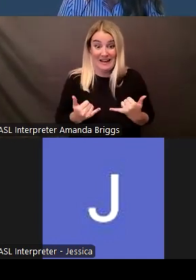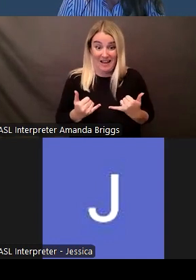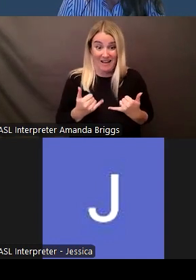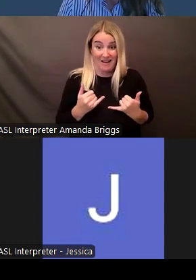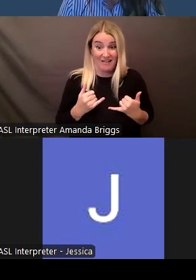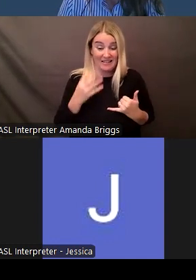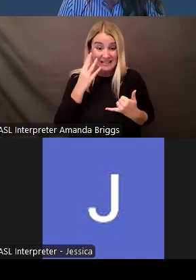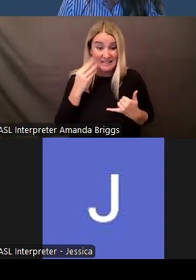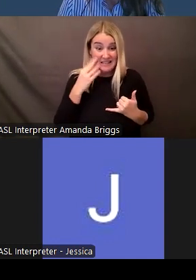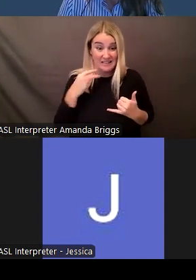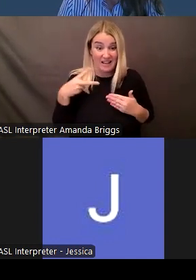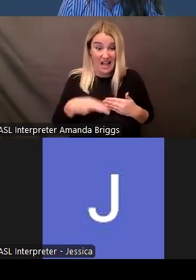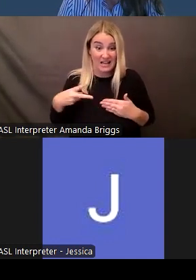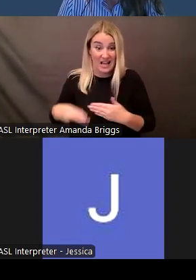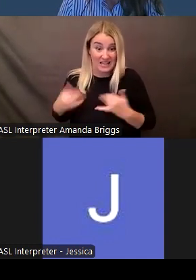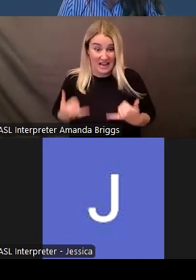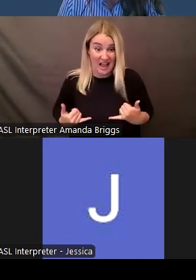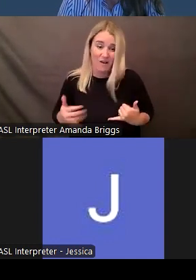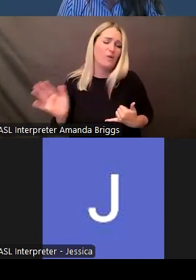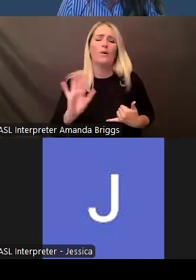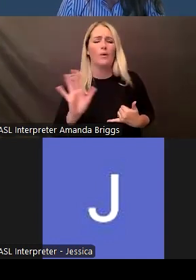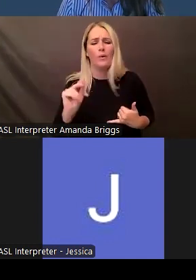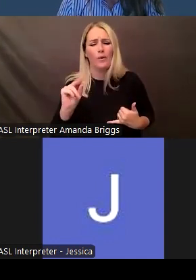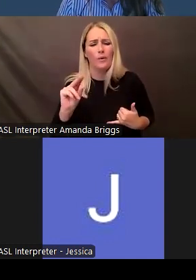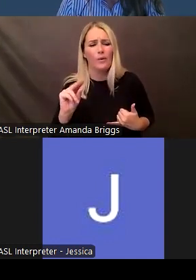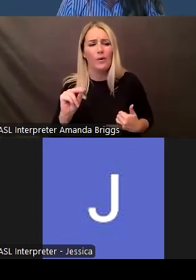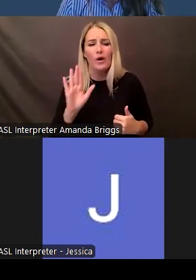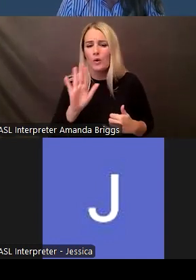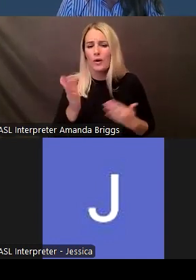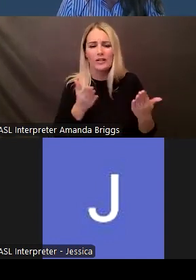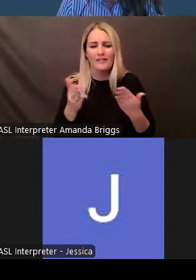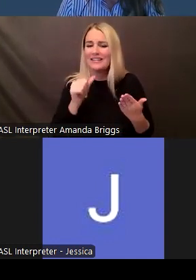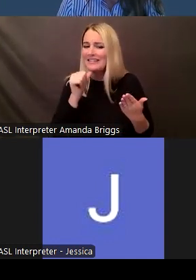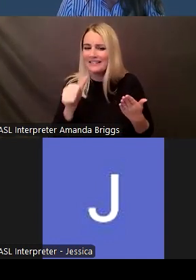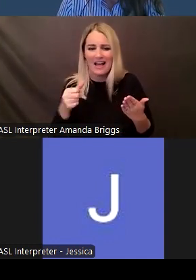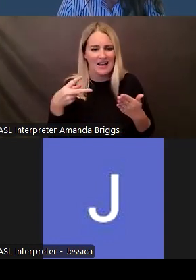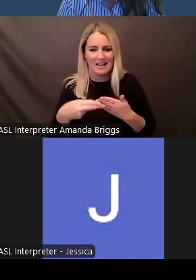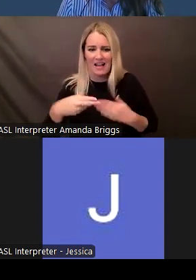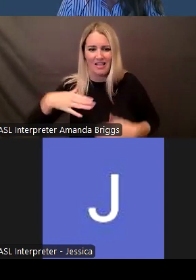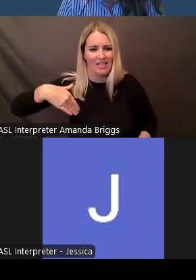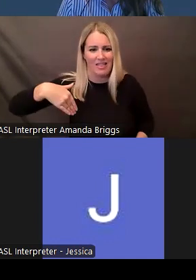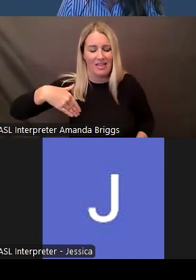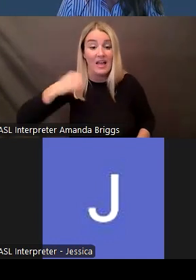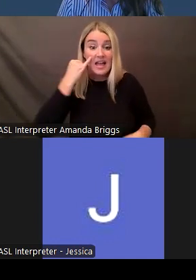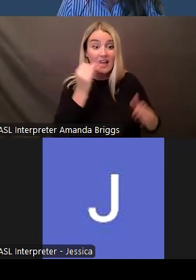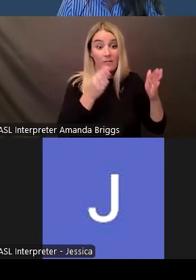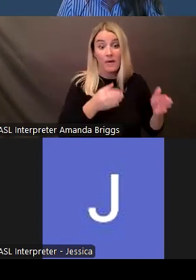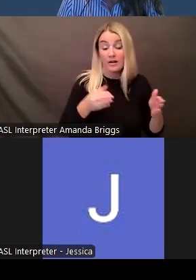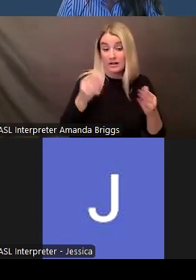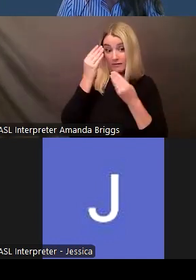Budget cuts might happen, but your services haven't been cut yet. If you're being told that your services are being cut,